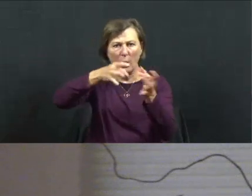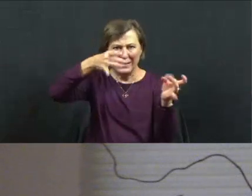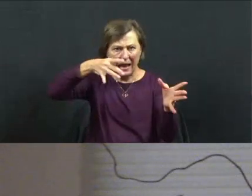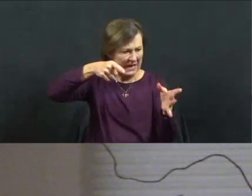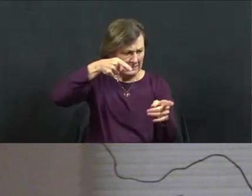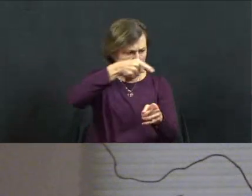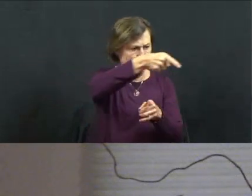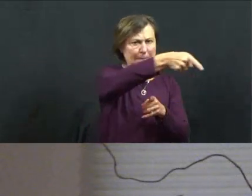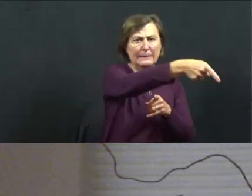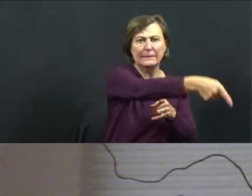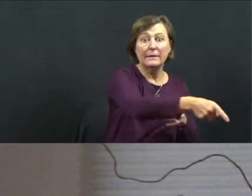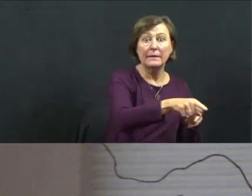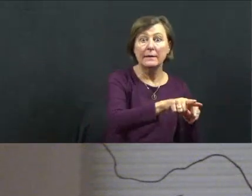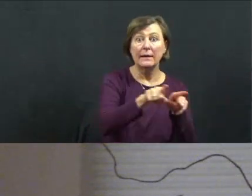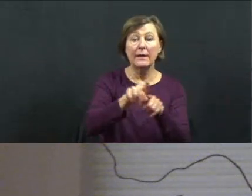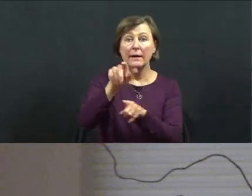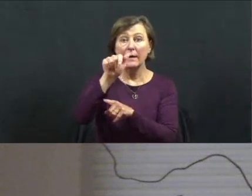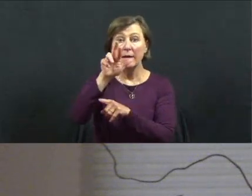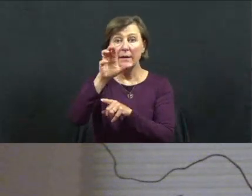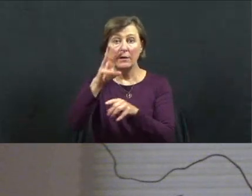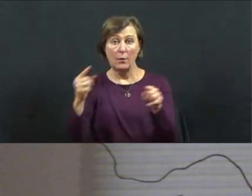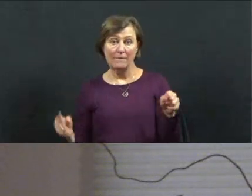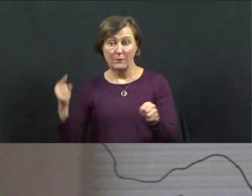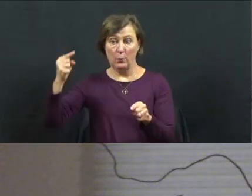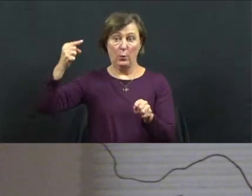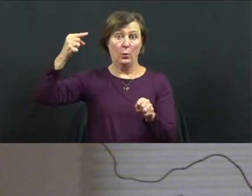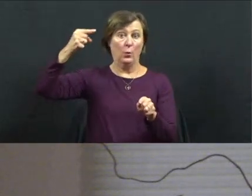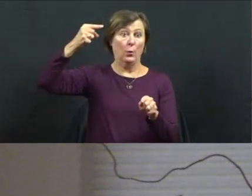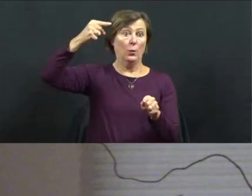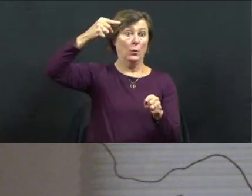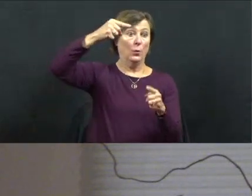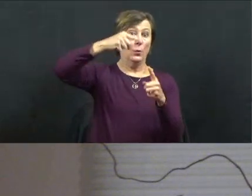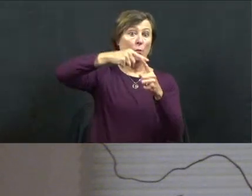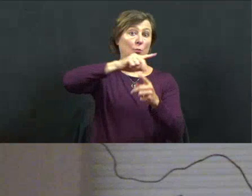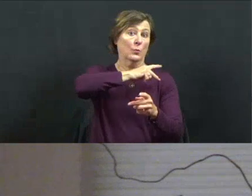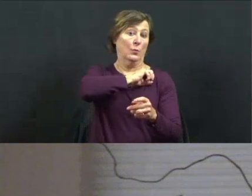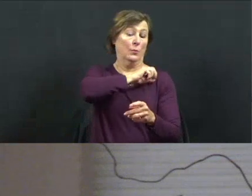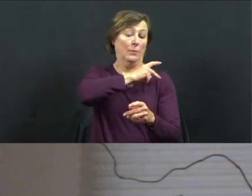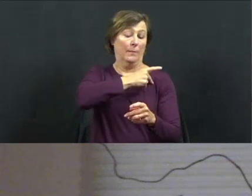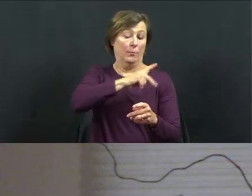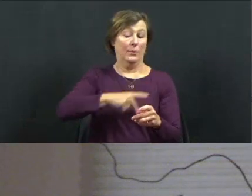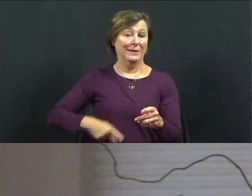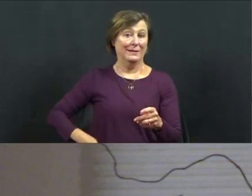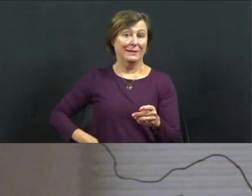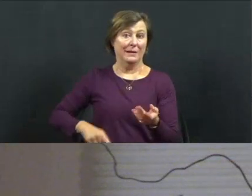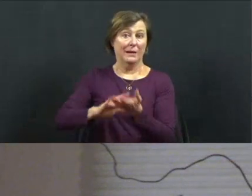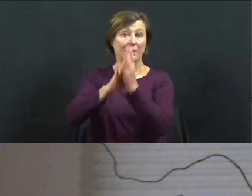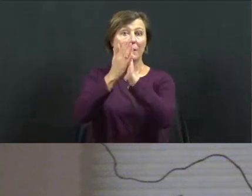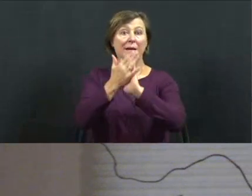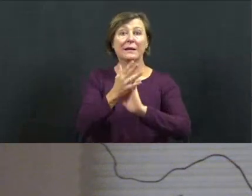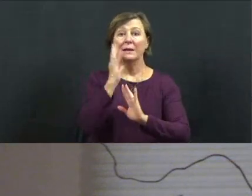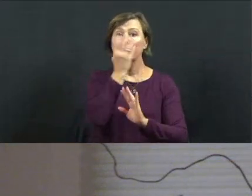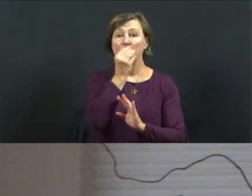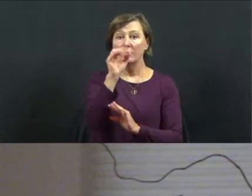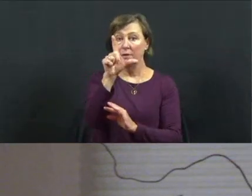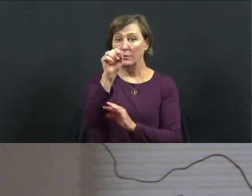But as these arrows flew towards the prince, they turned into lotus petals, and fell harmlessly